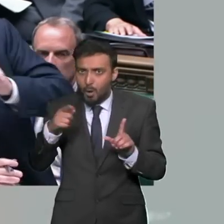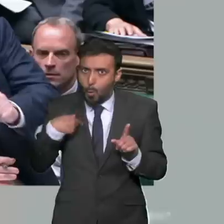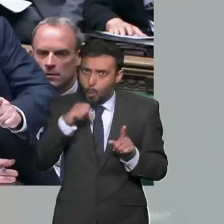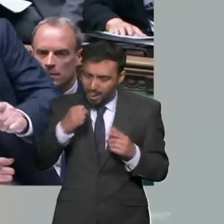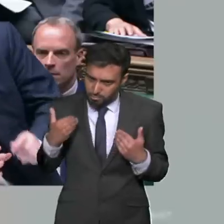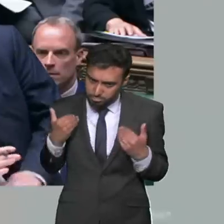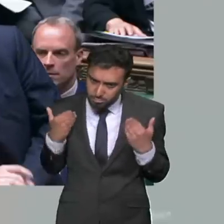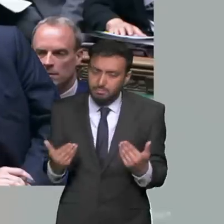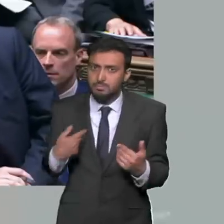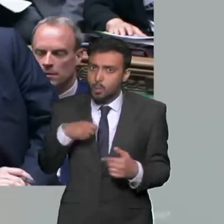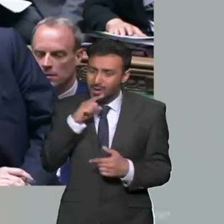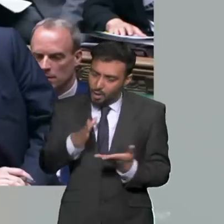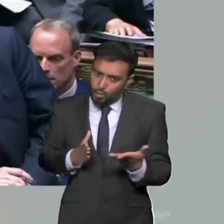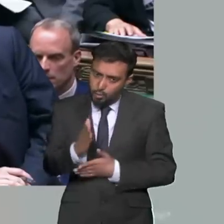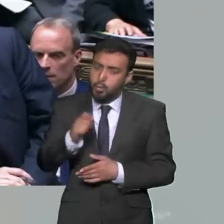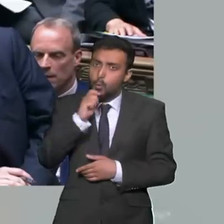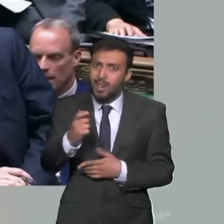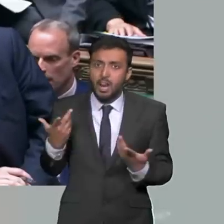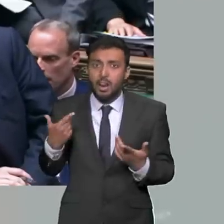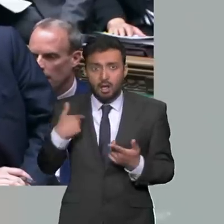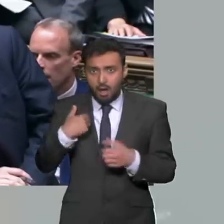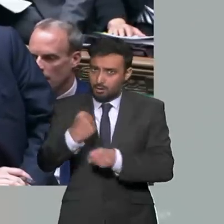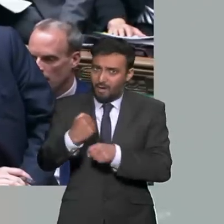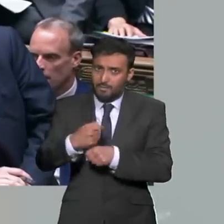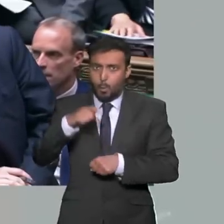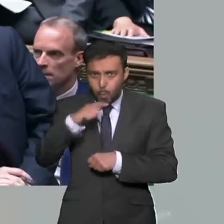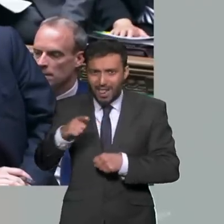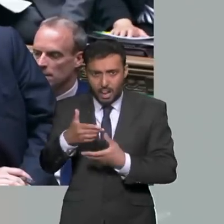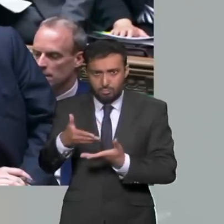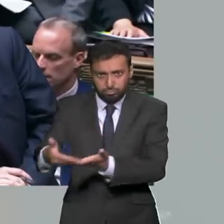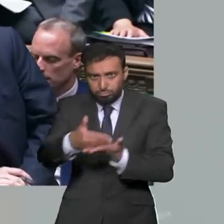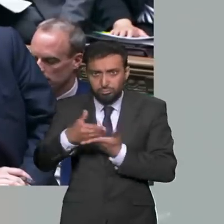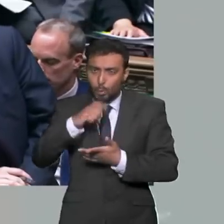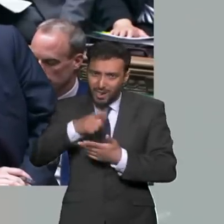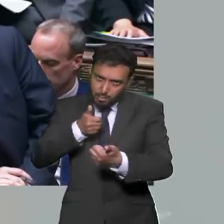putting our arms around people as we can, and as we will because of the fiscal firepower